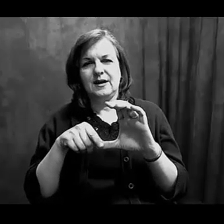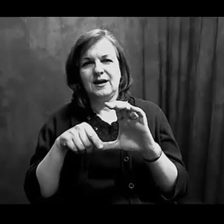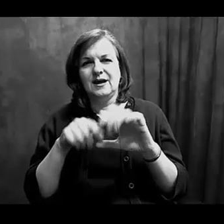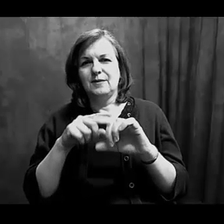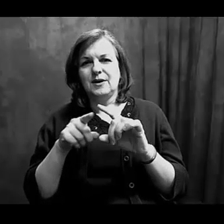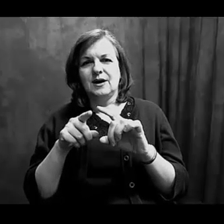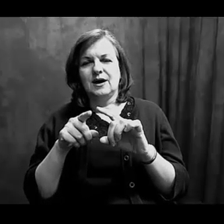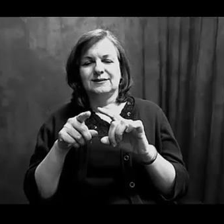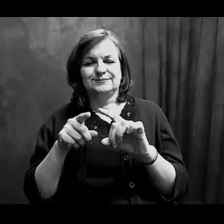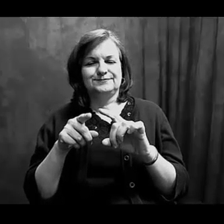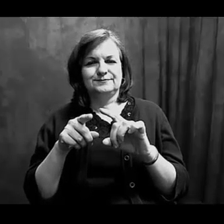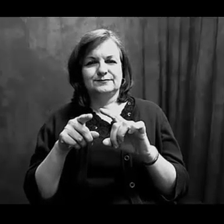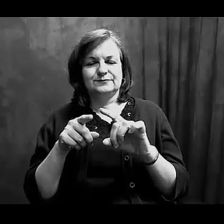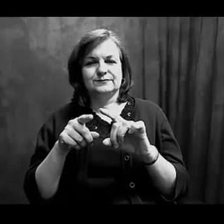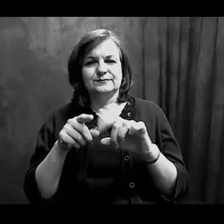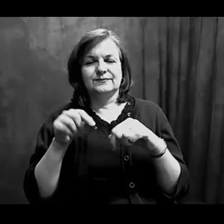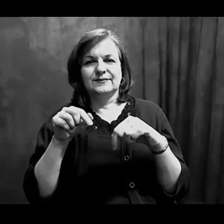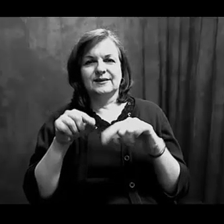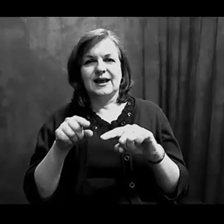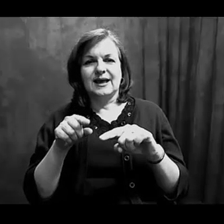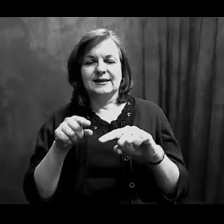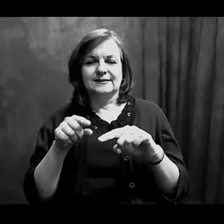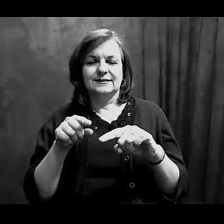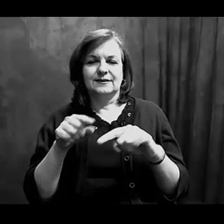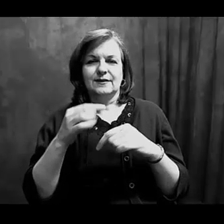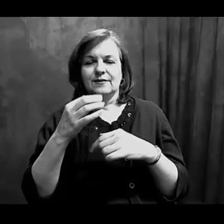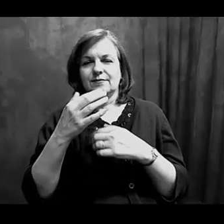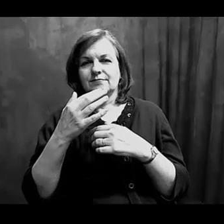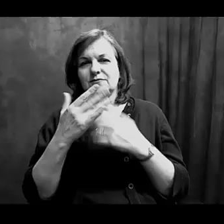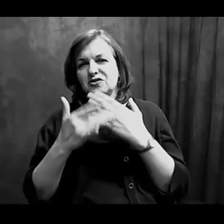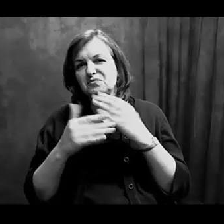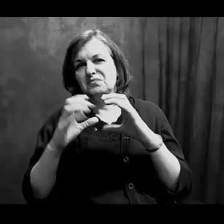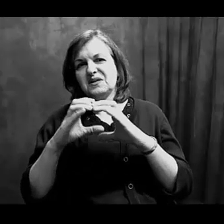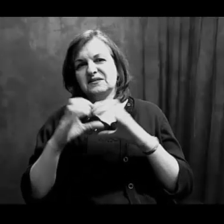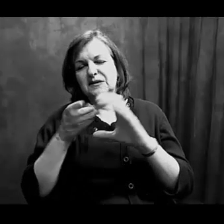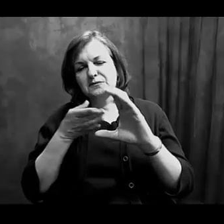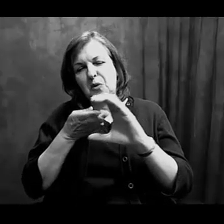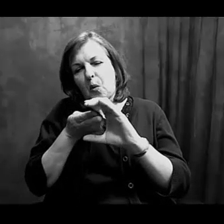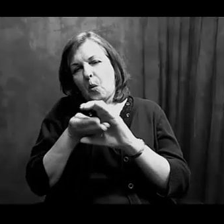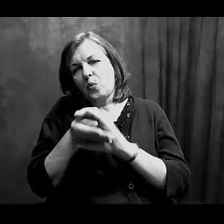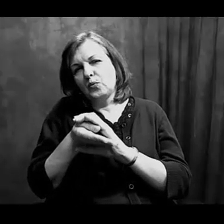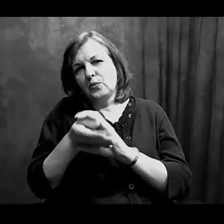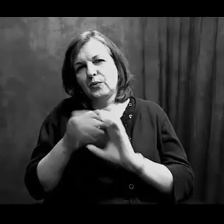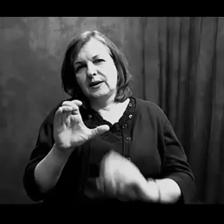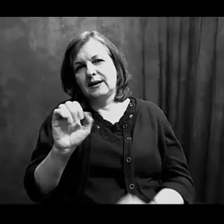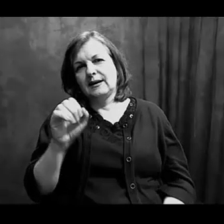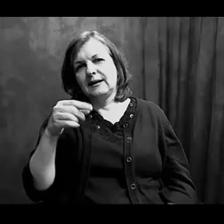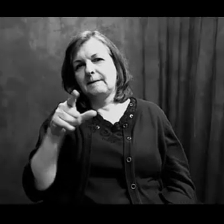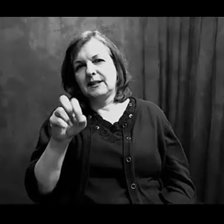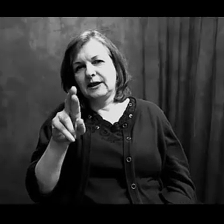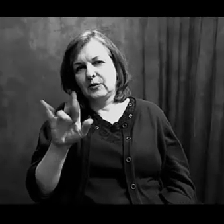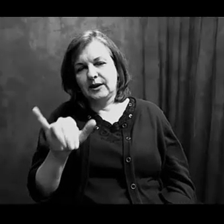but what we see is as these blood vessels or blood cells are squeezing through the capillaries